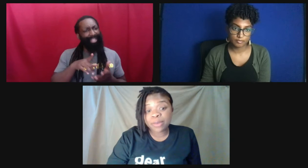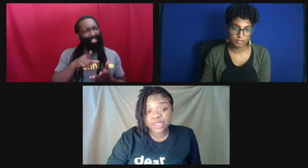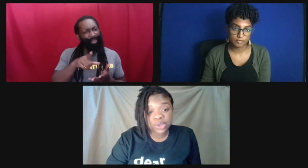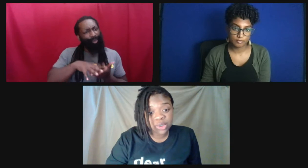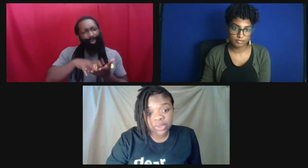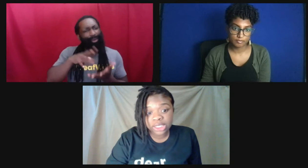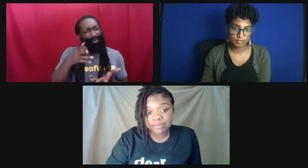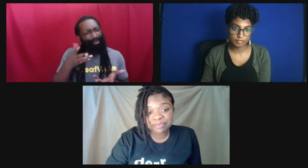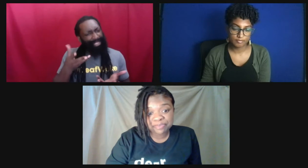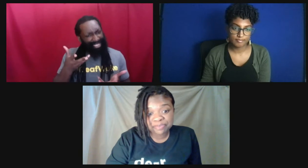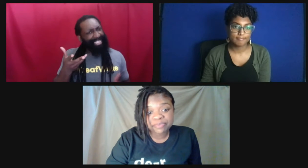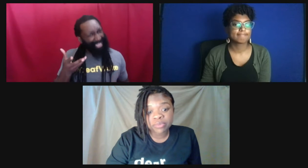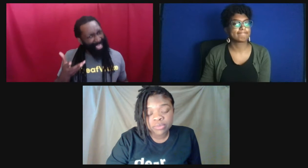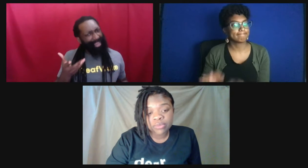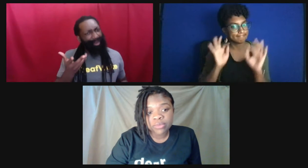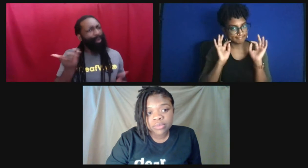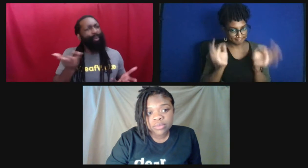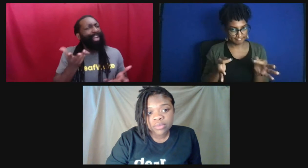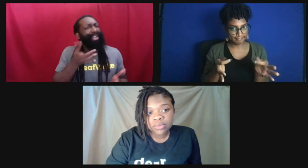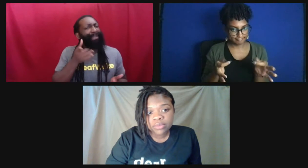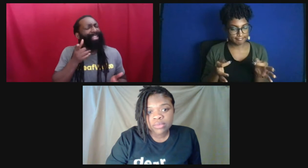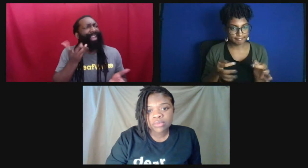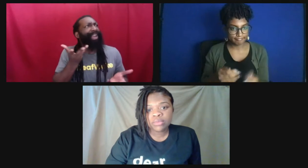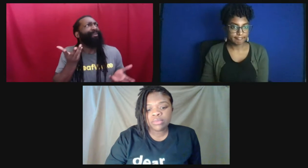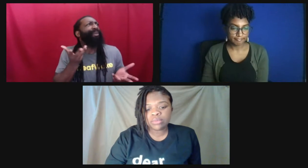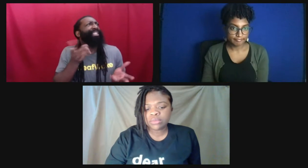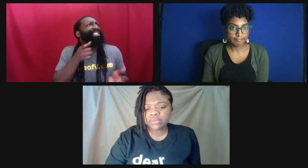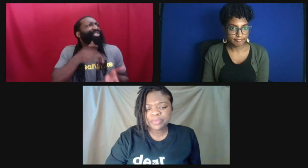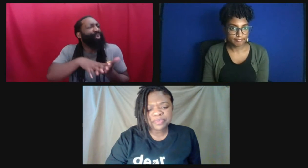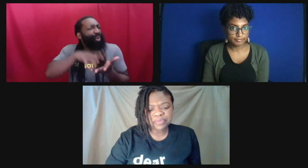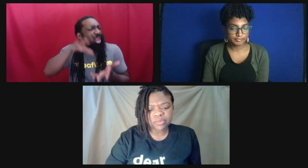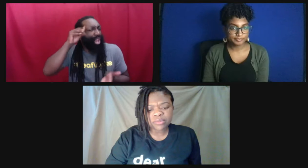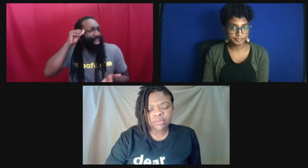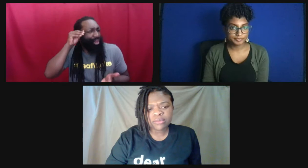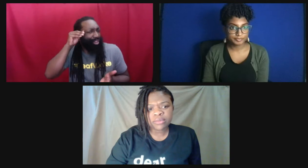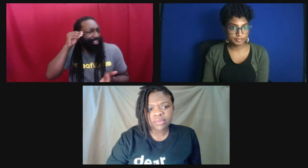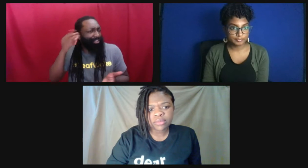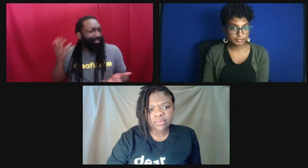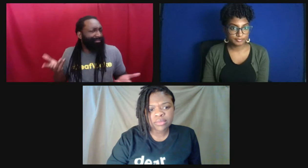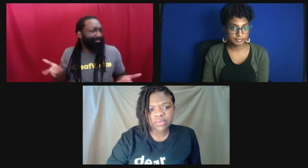Absolutely. What did you learn? What did you learn about that transition